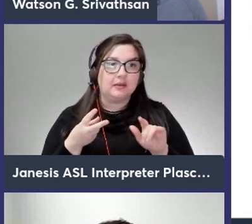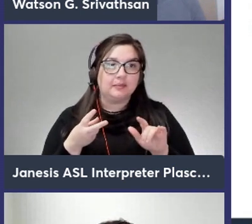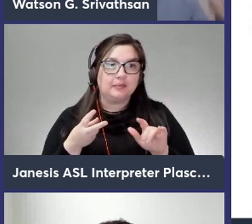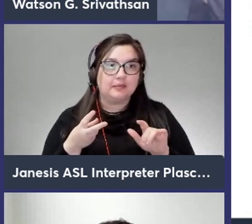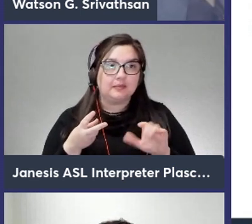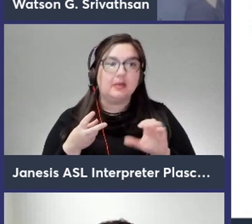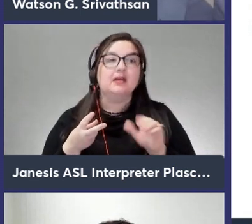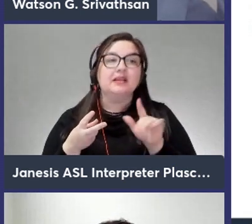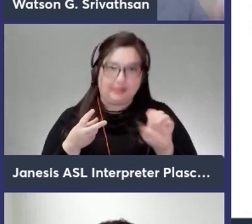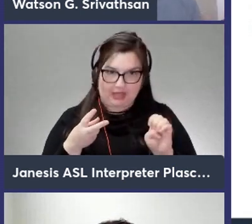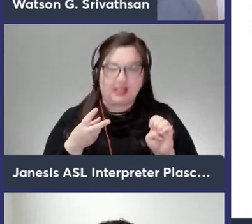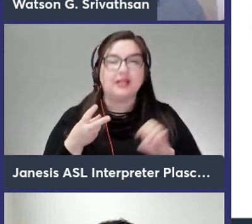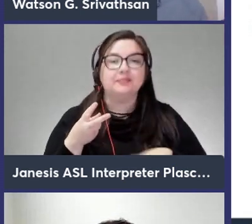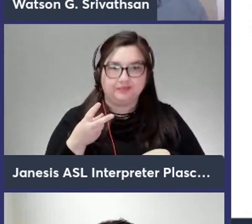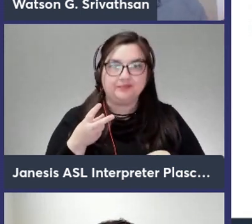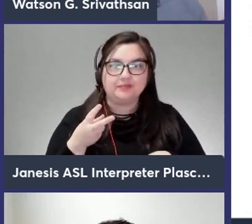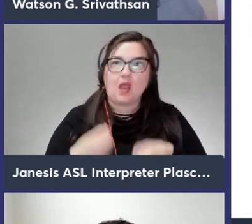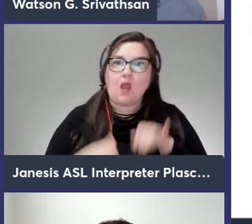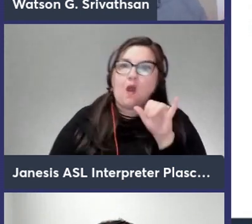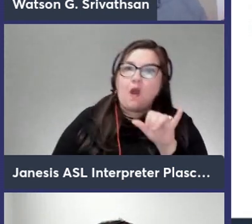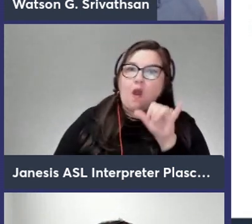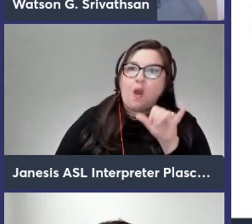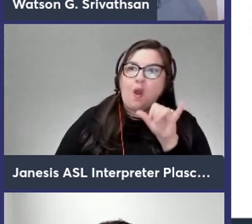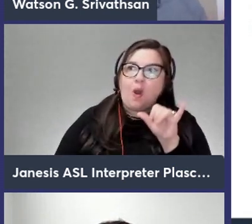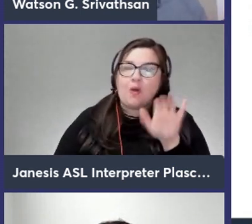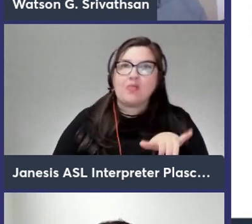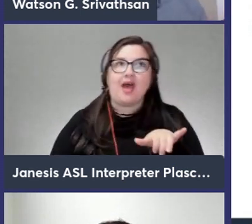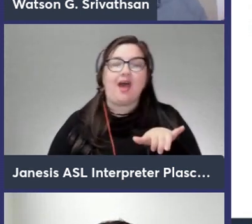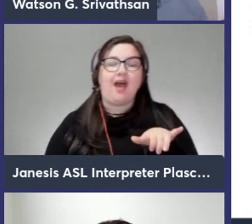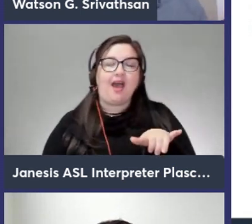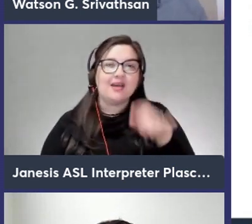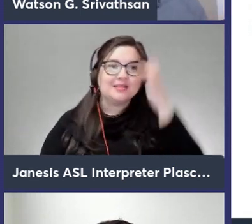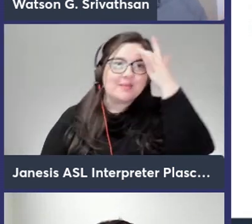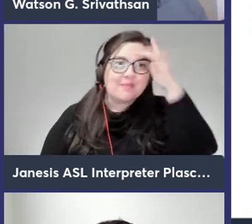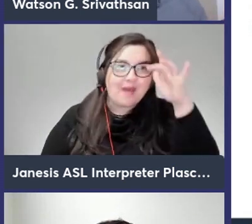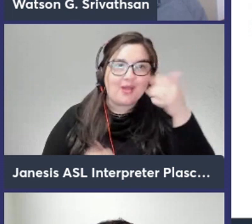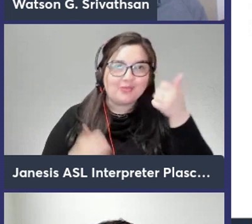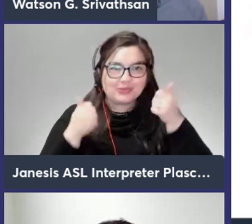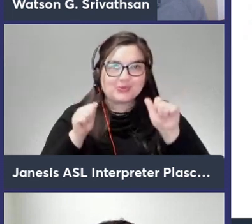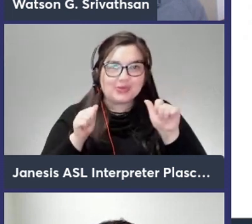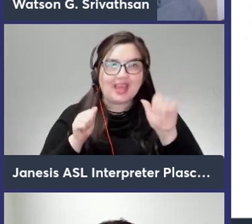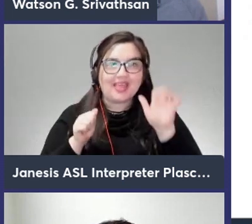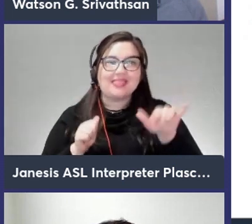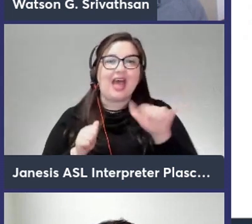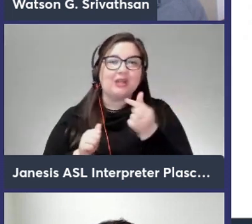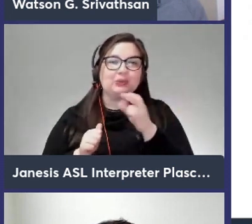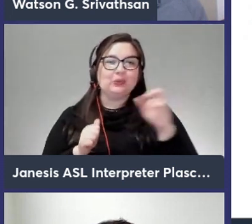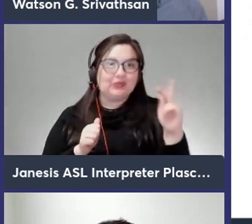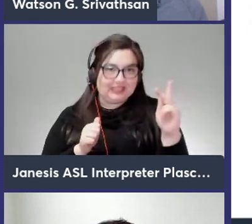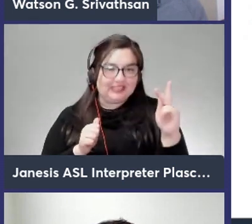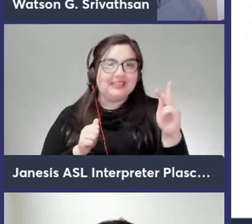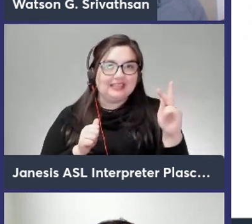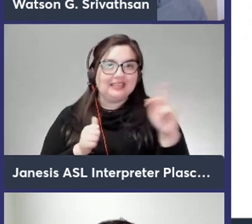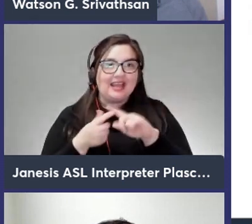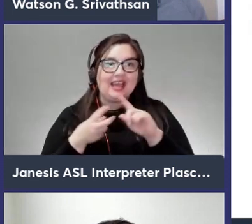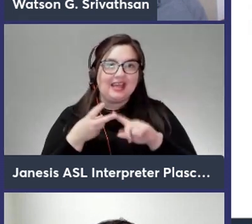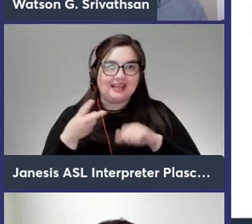Ooh, hoorah for Tamil, that's smart. That is Greek, and that is Tamil.